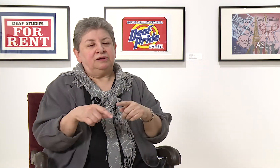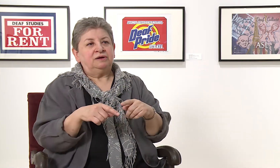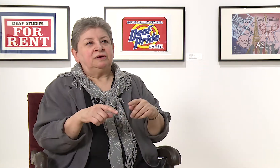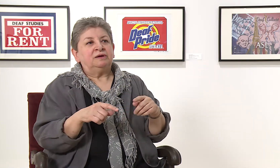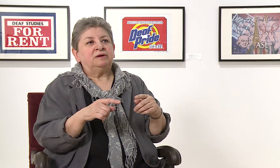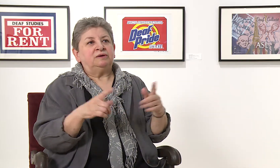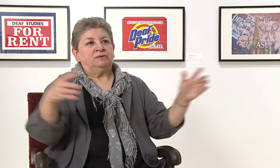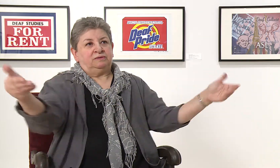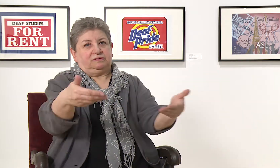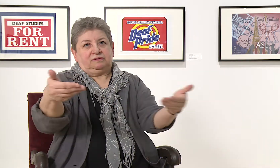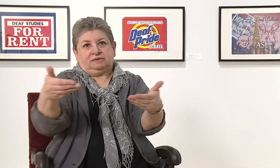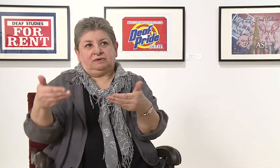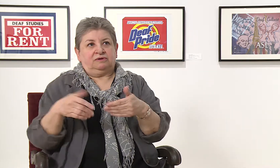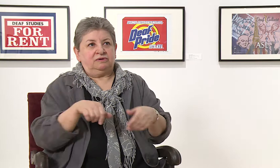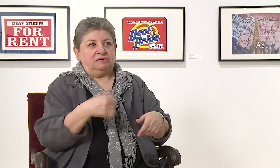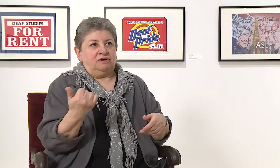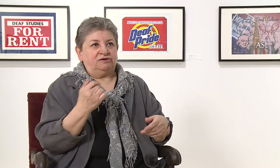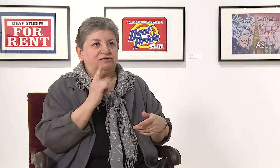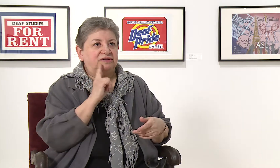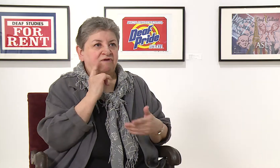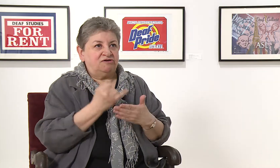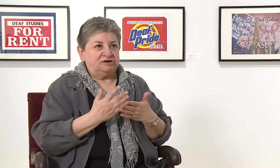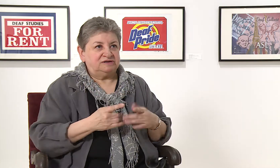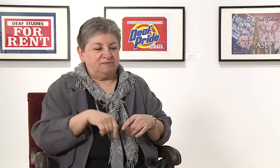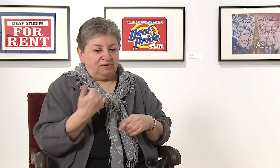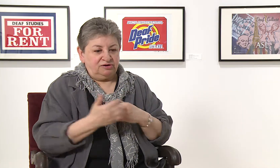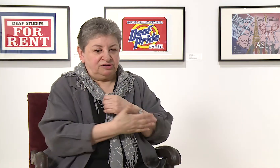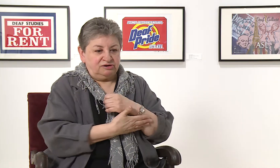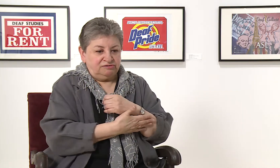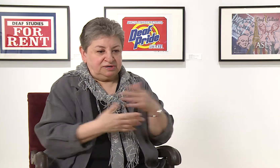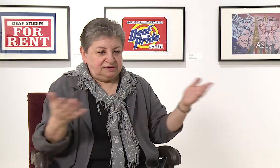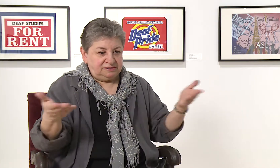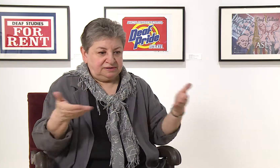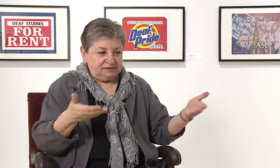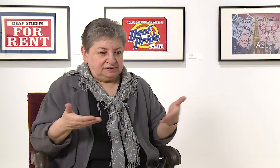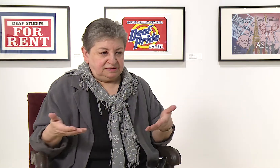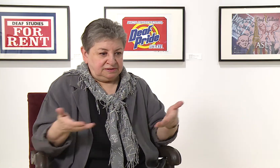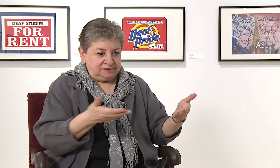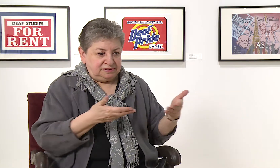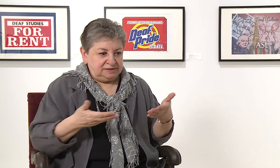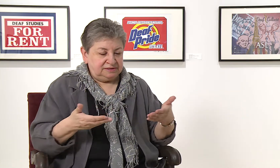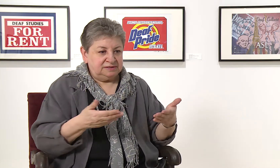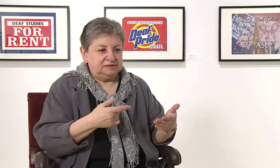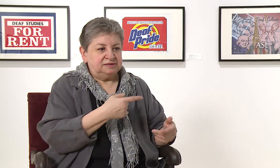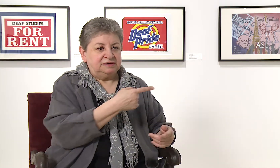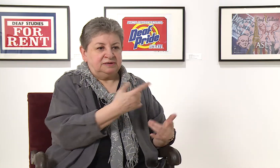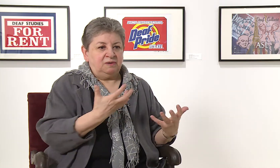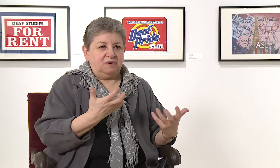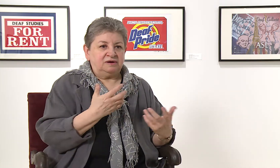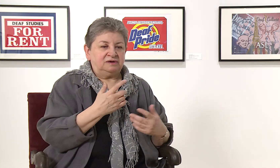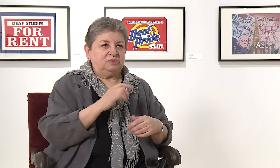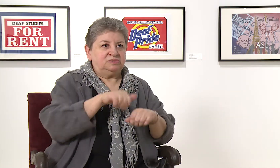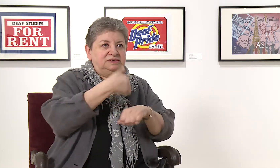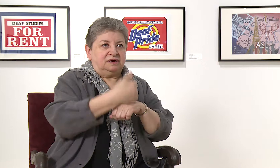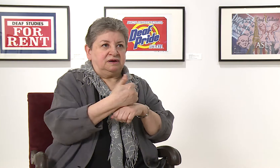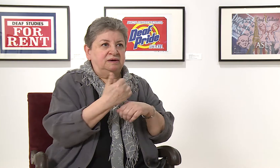I invited the Executive Director of the International Theatre Institute to meet other Deaf artists in the community,